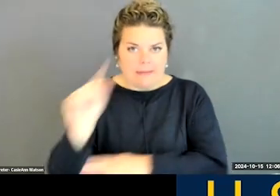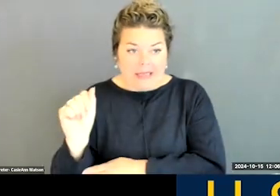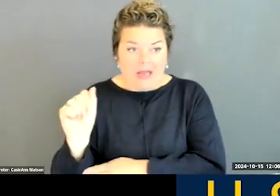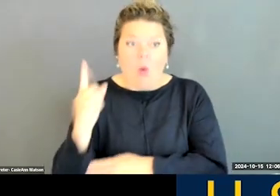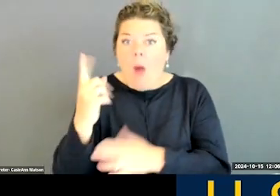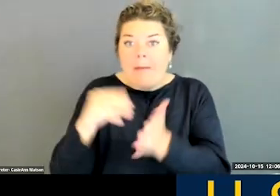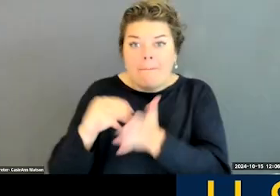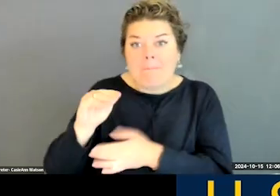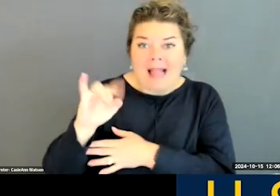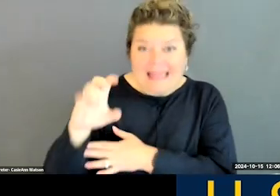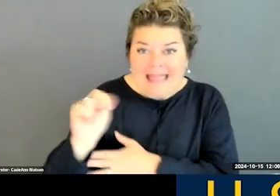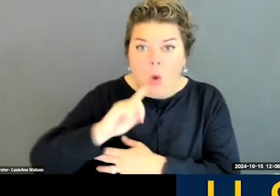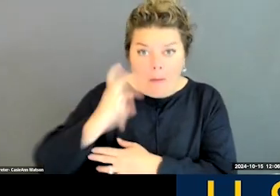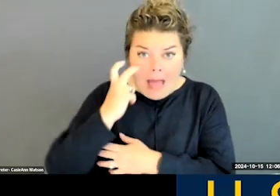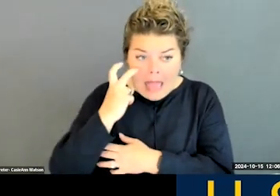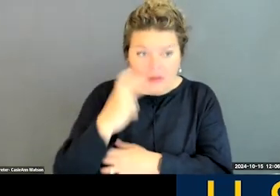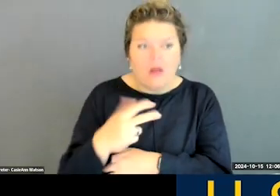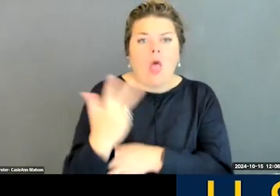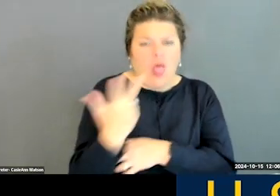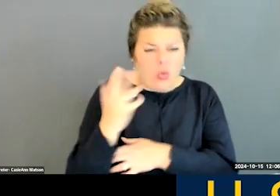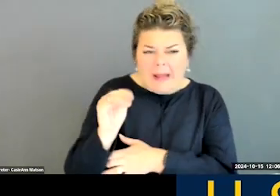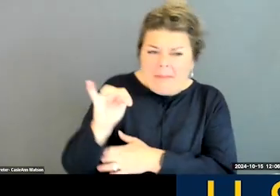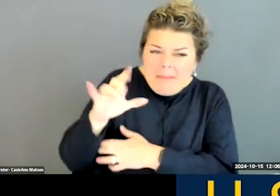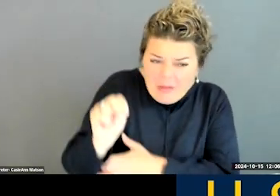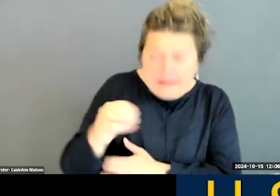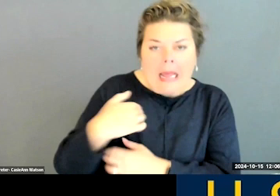and three million have a visual disability even after correction,